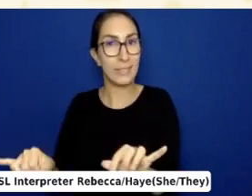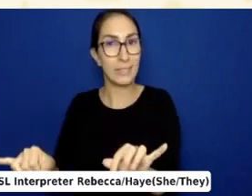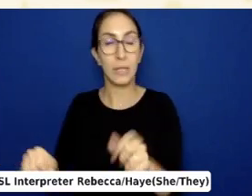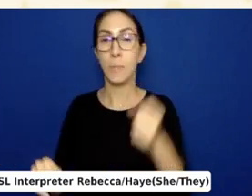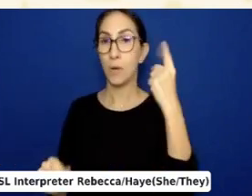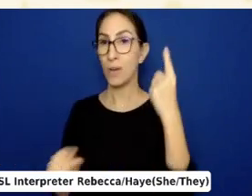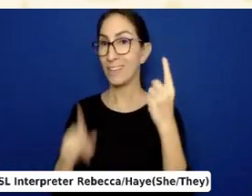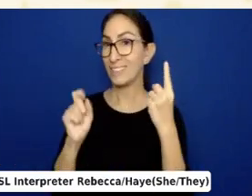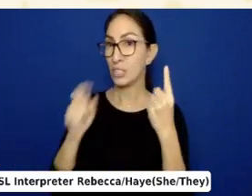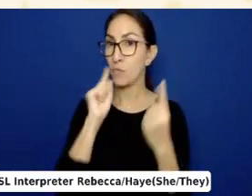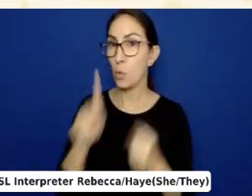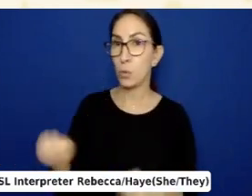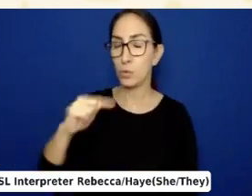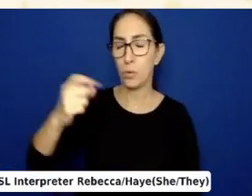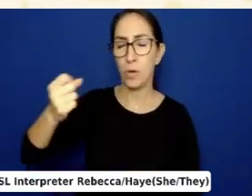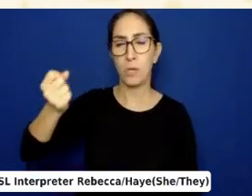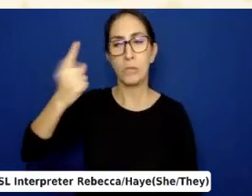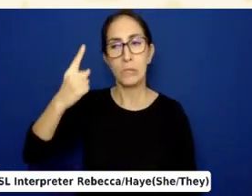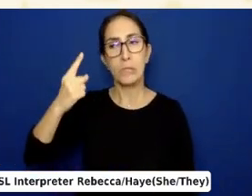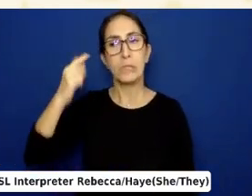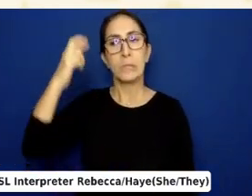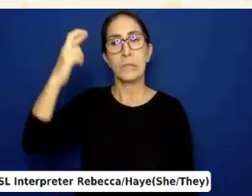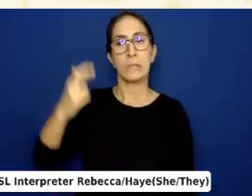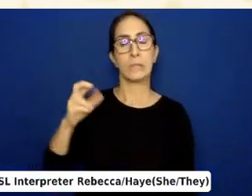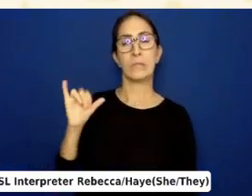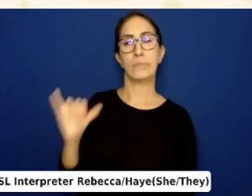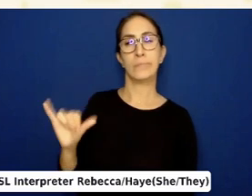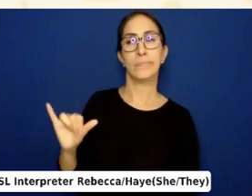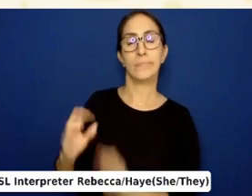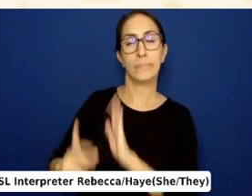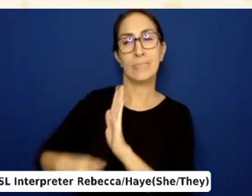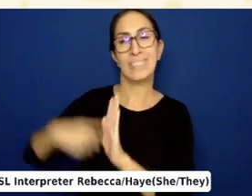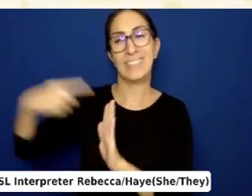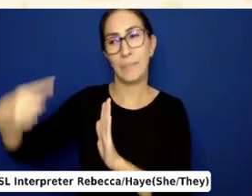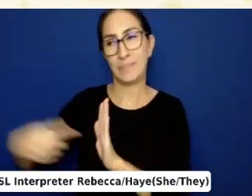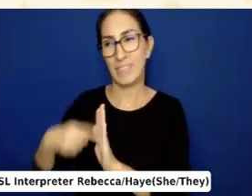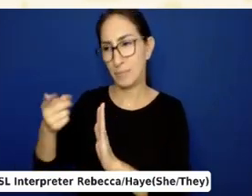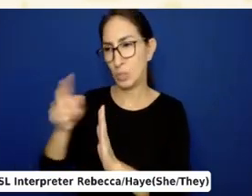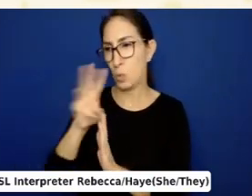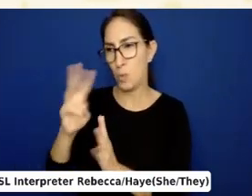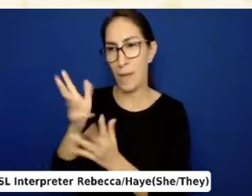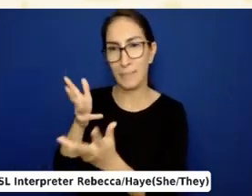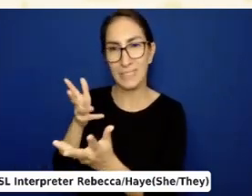that sometimes we are working with sites that are already created,